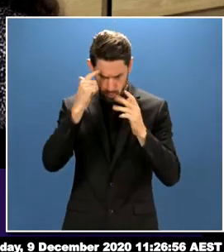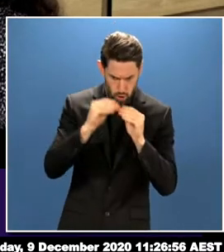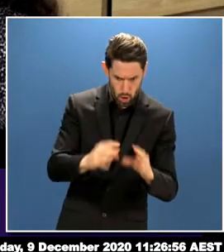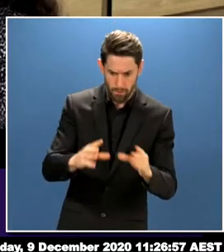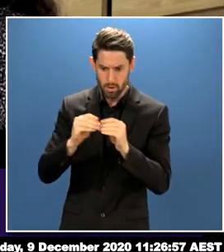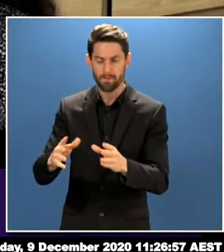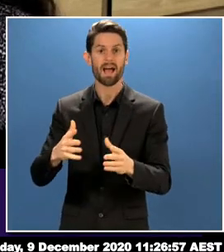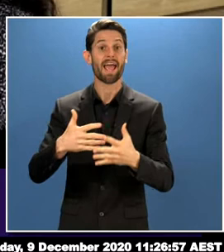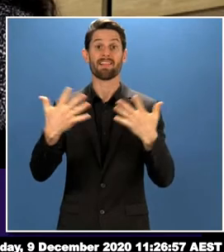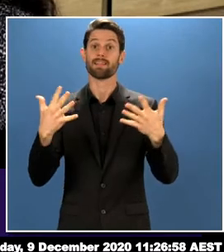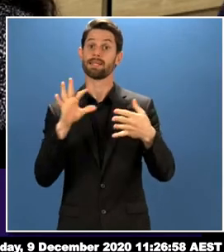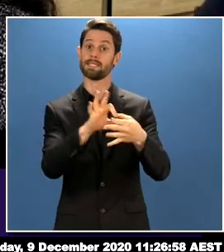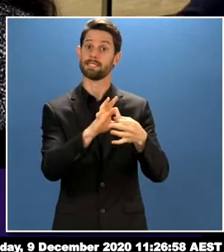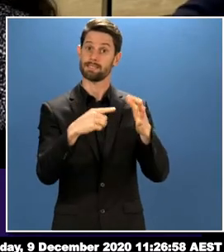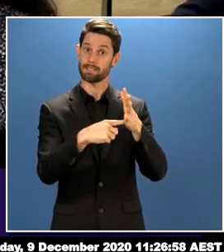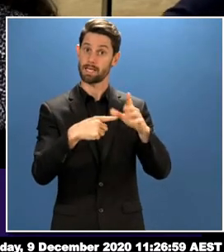That's correct.